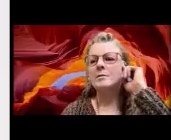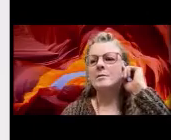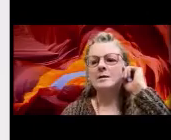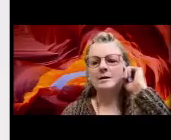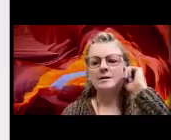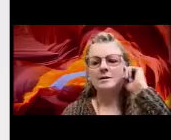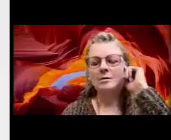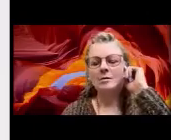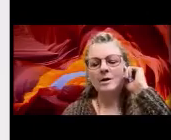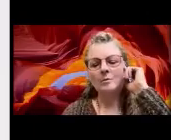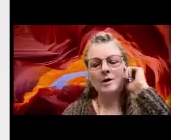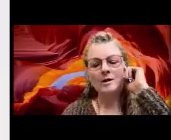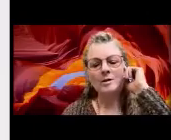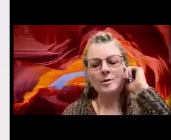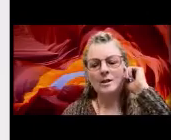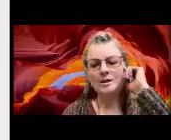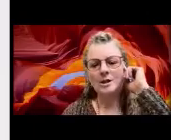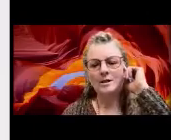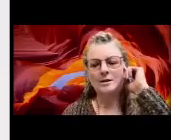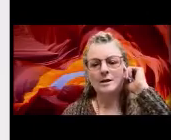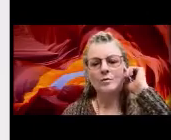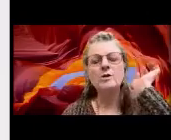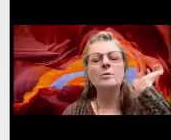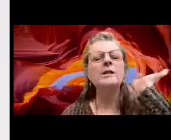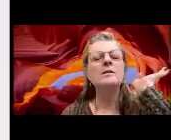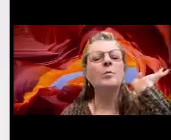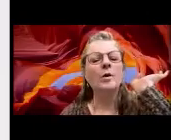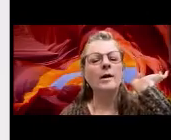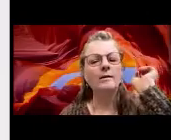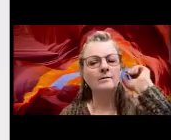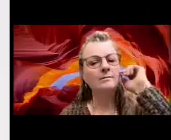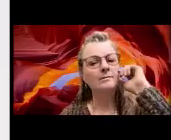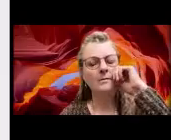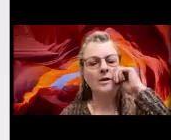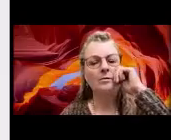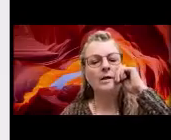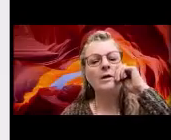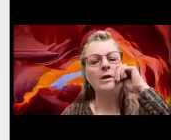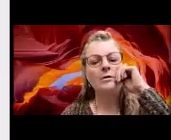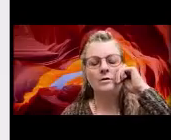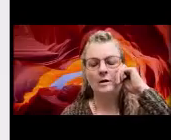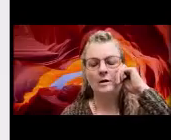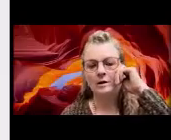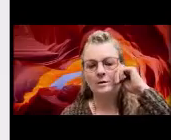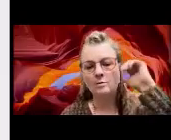Let me see. So what I'm wanting you to put in the chat is like, which one is the boy, the red one, or the green one, or the